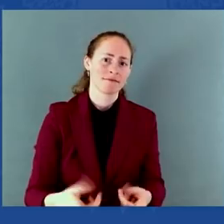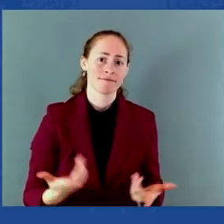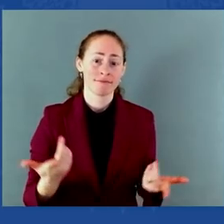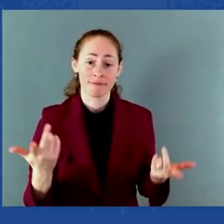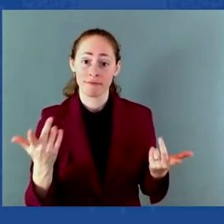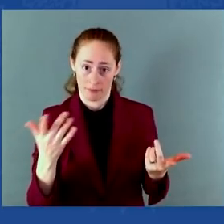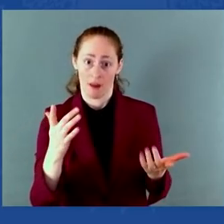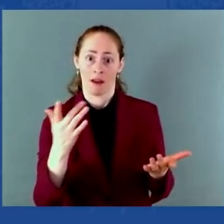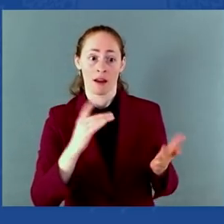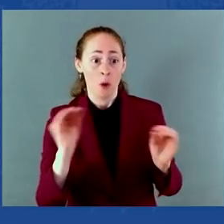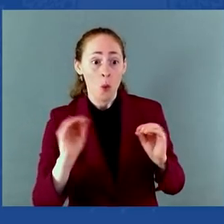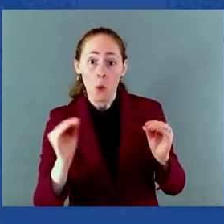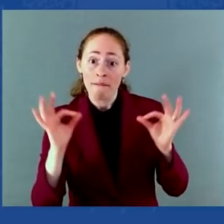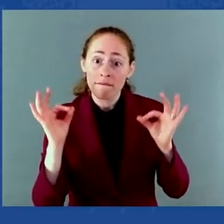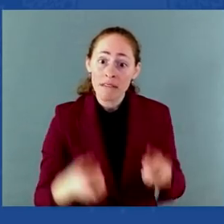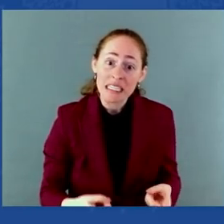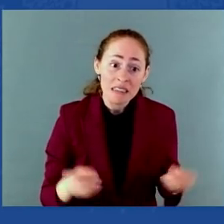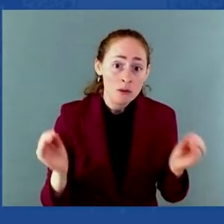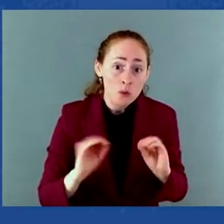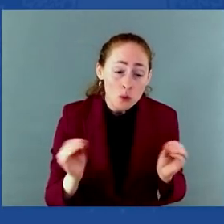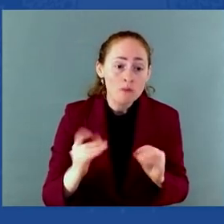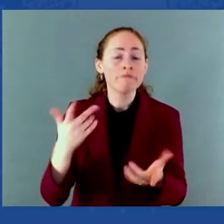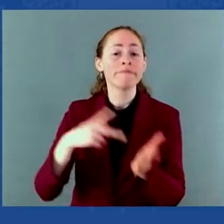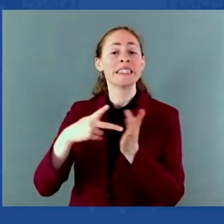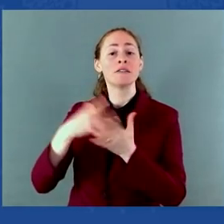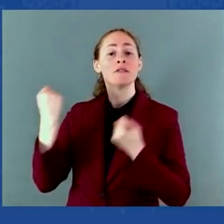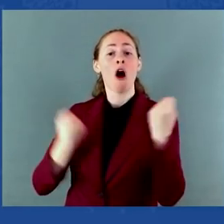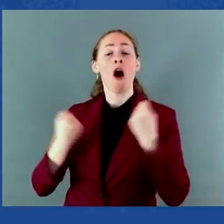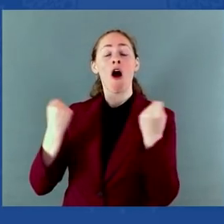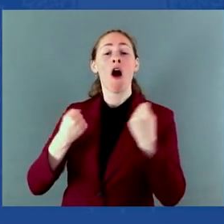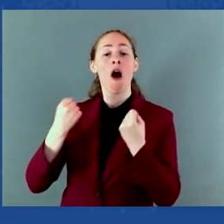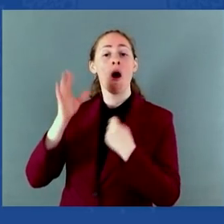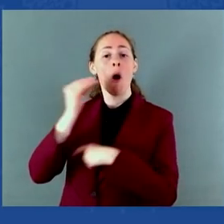per person driving, in gas and repairs and longer commute times.